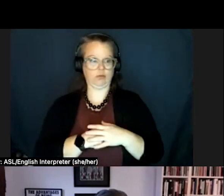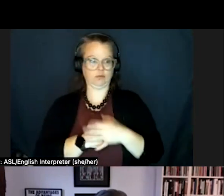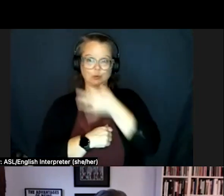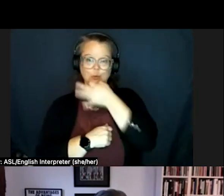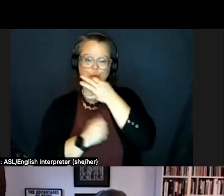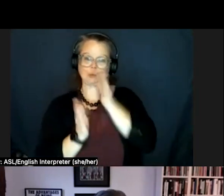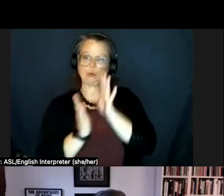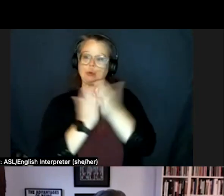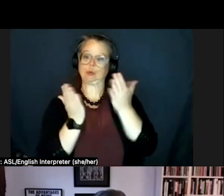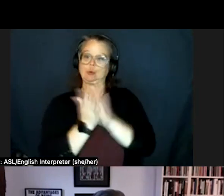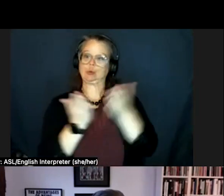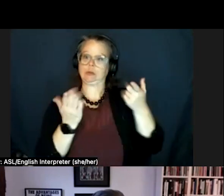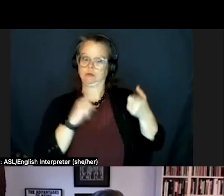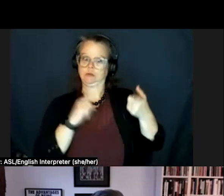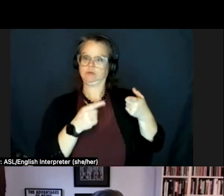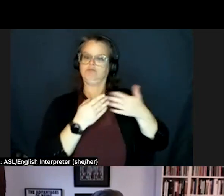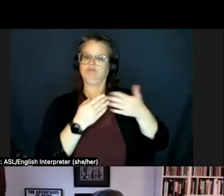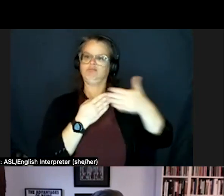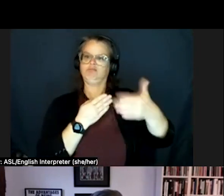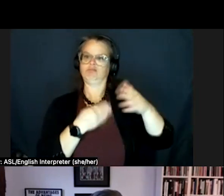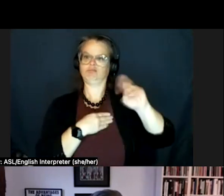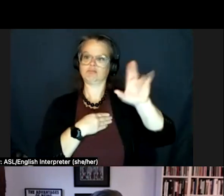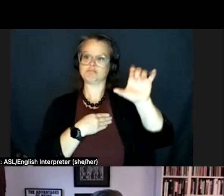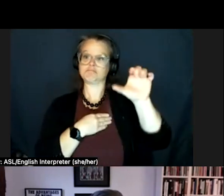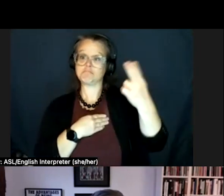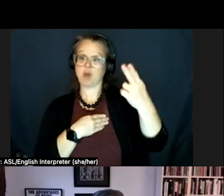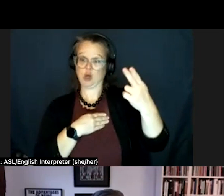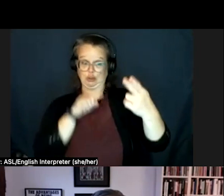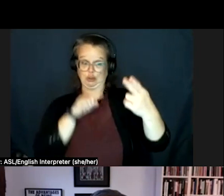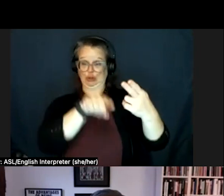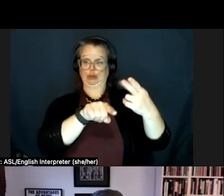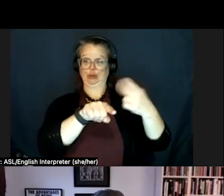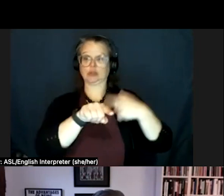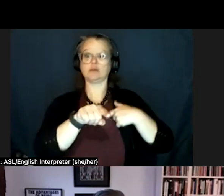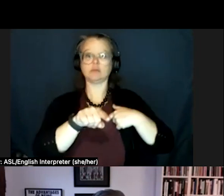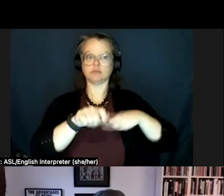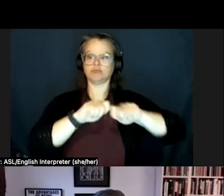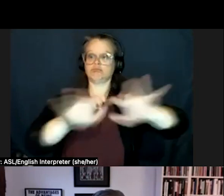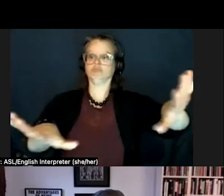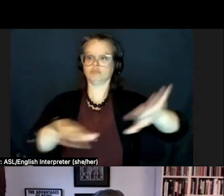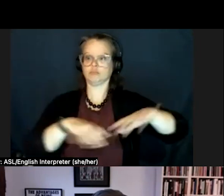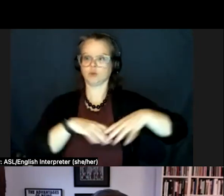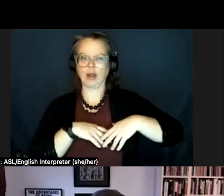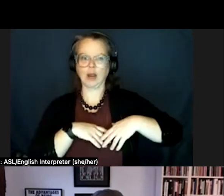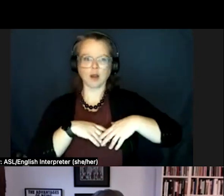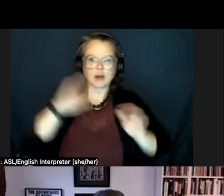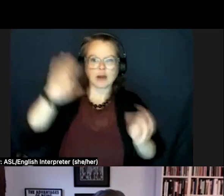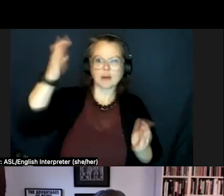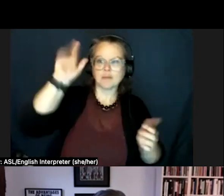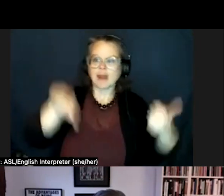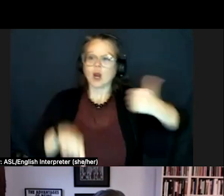Canada versus when will the cover be due in the U.S.? And so lets us move books around based on